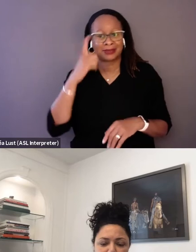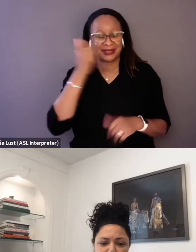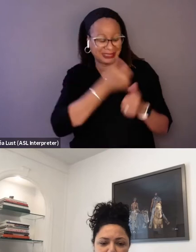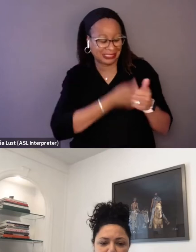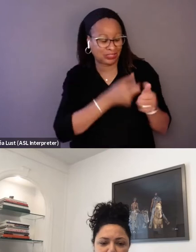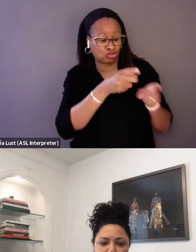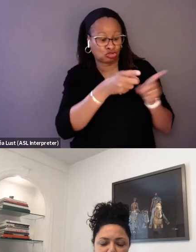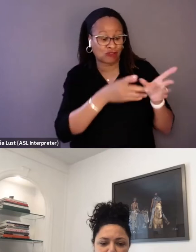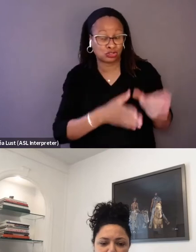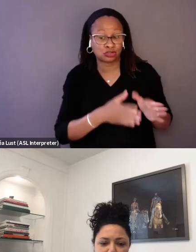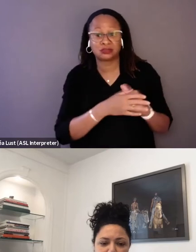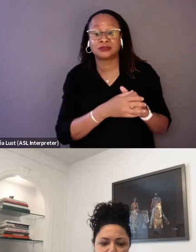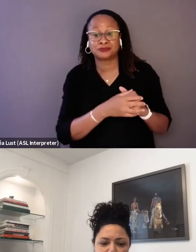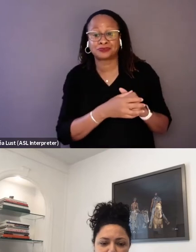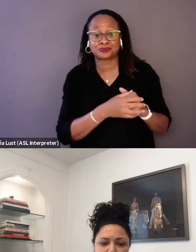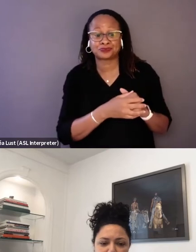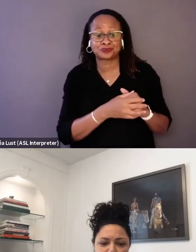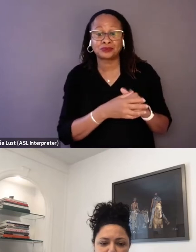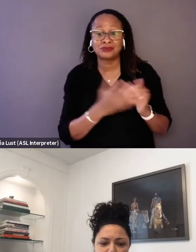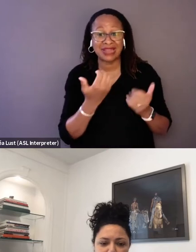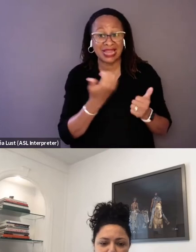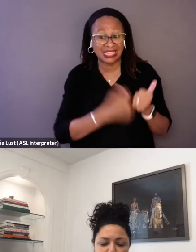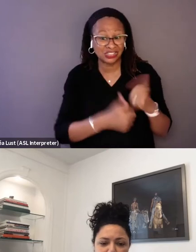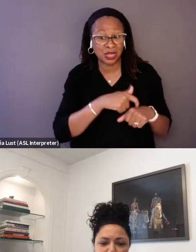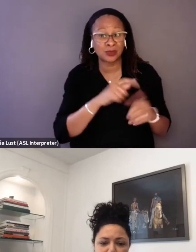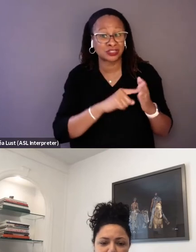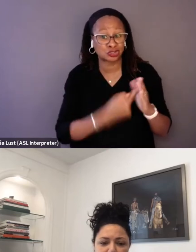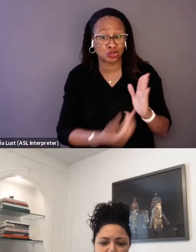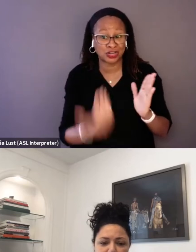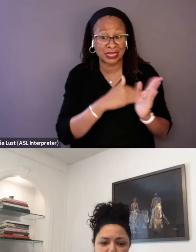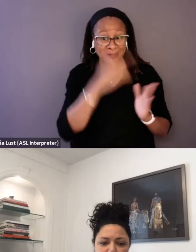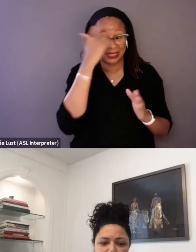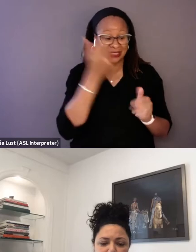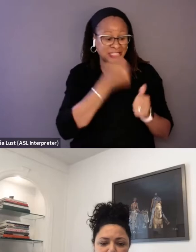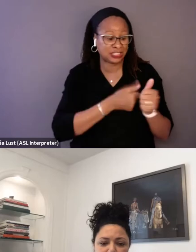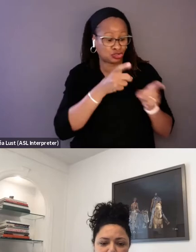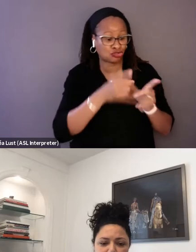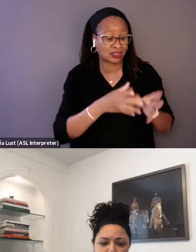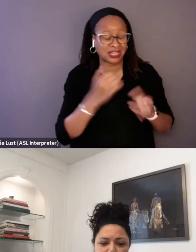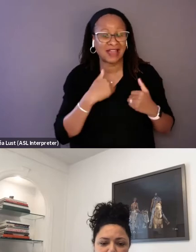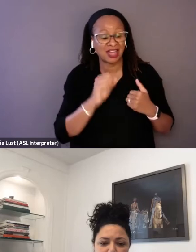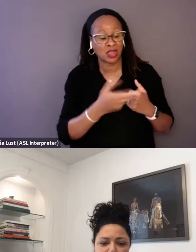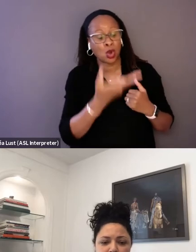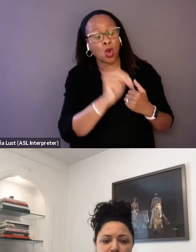each episode was kind of starting all over again because each director had their own personal perspective